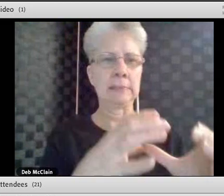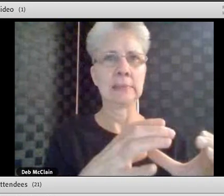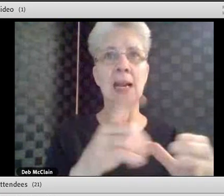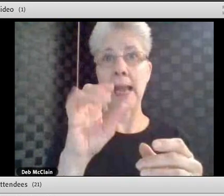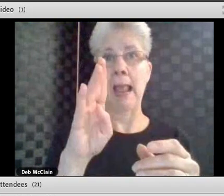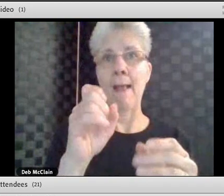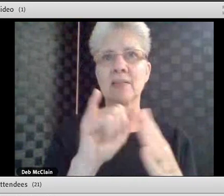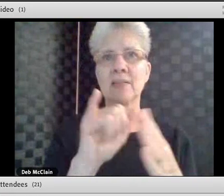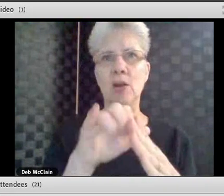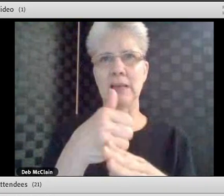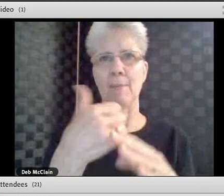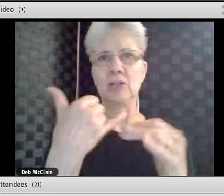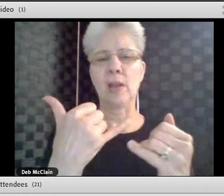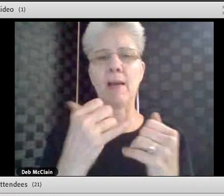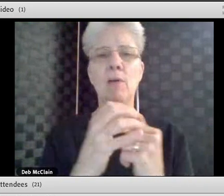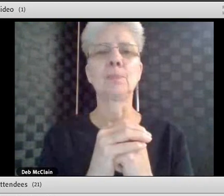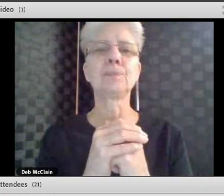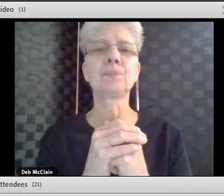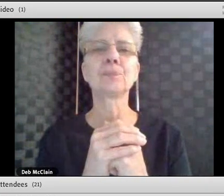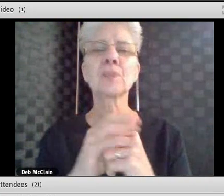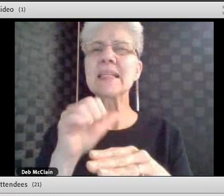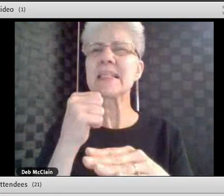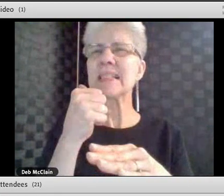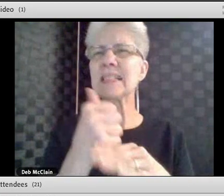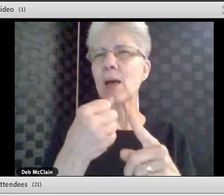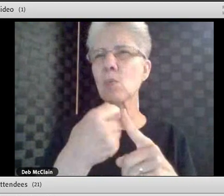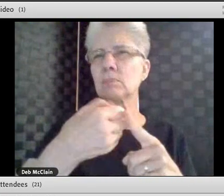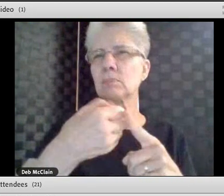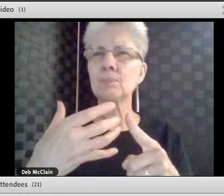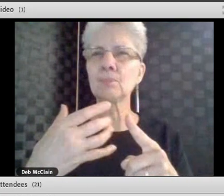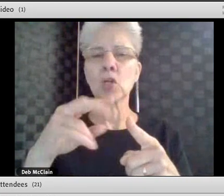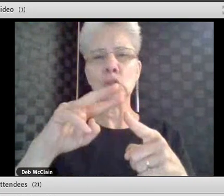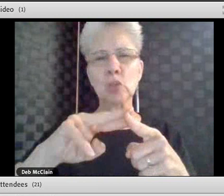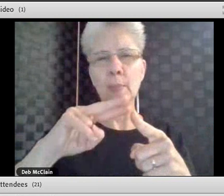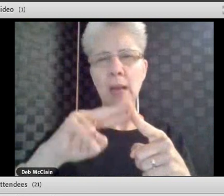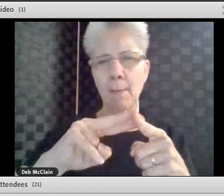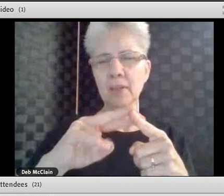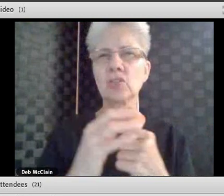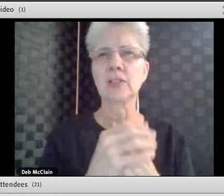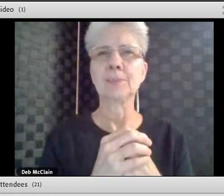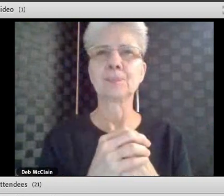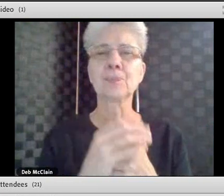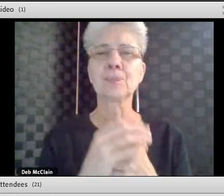So just to kind of set the stage with what the terminology is, because sometimes people interchange it,